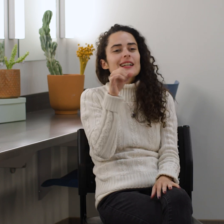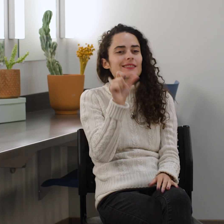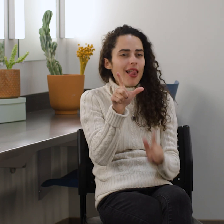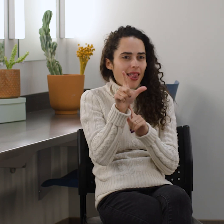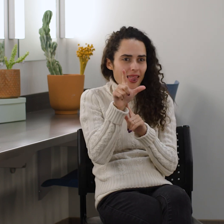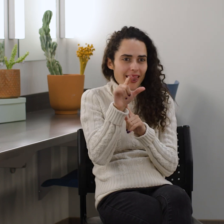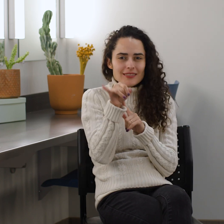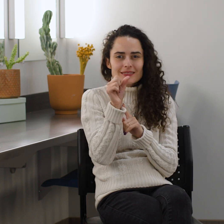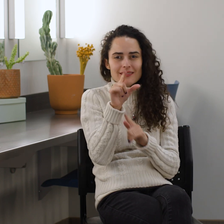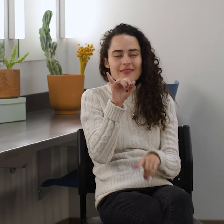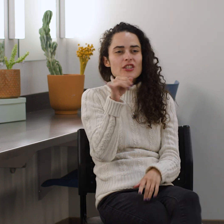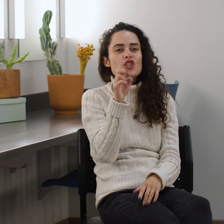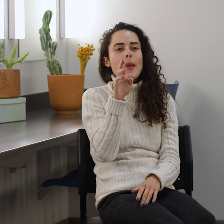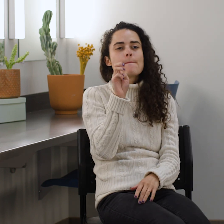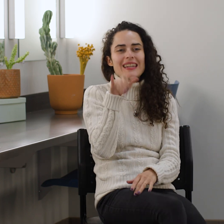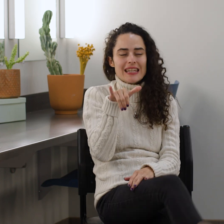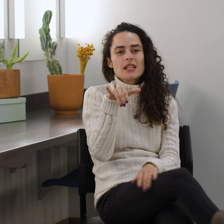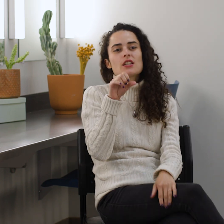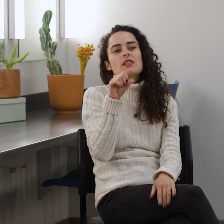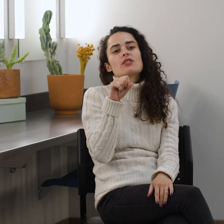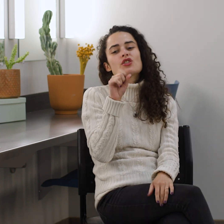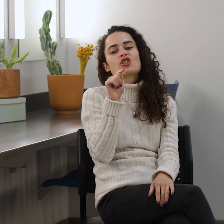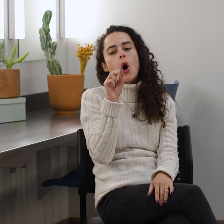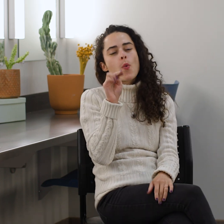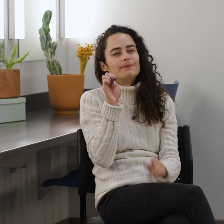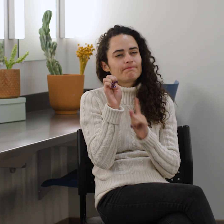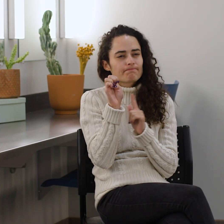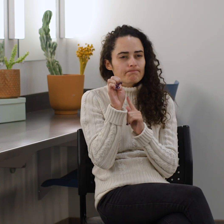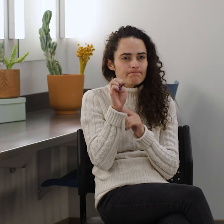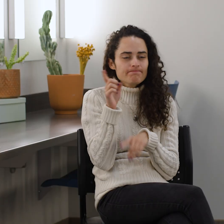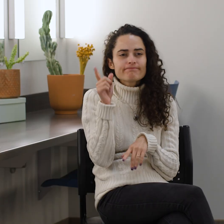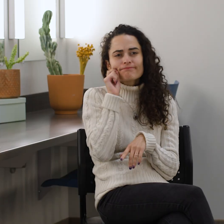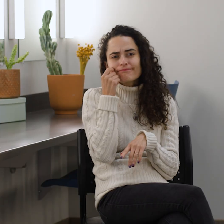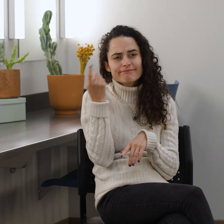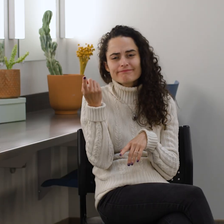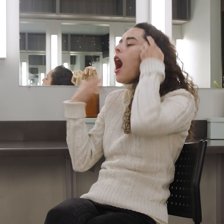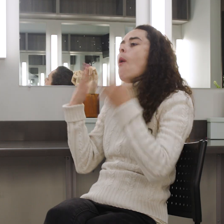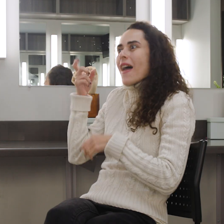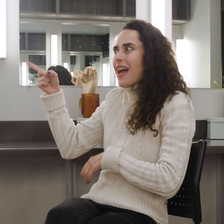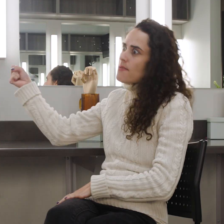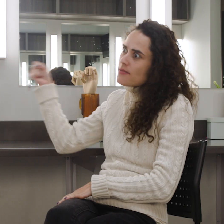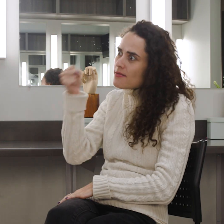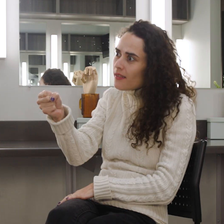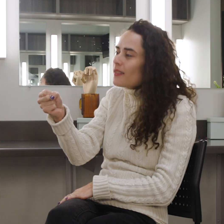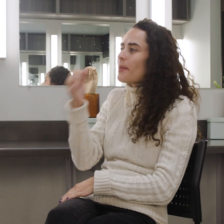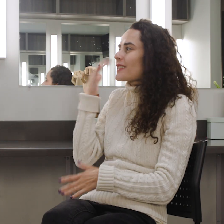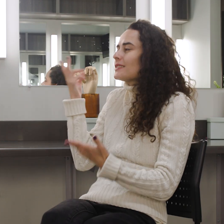so I referred them to Jeremy Lee Stone. He’s great. I wanted him because I knew he's very blunt